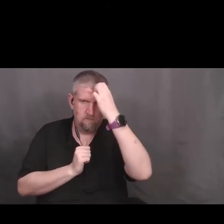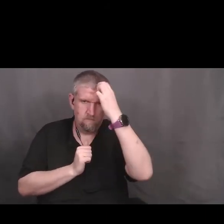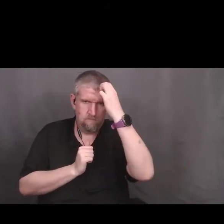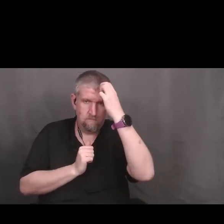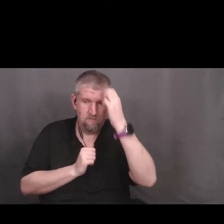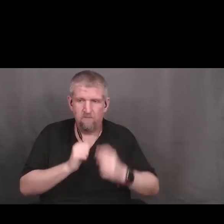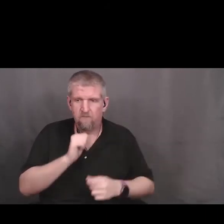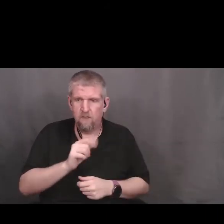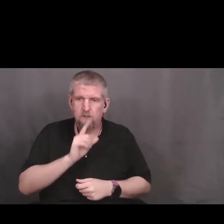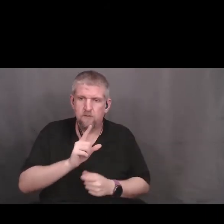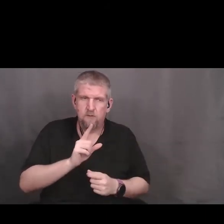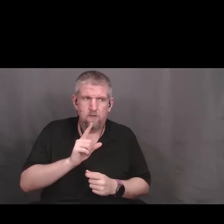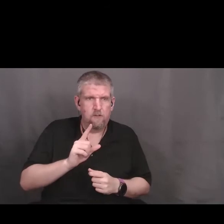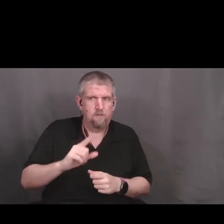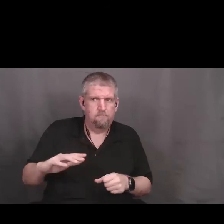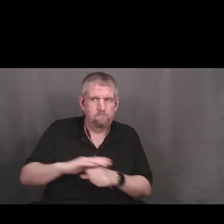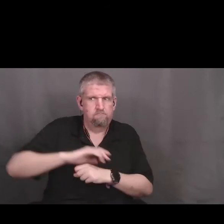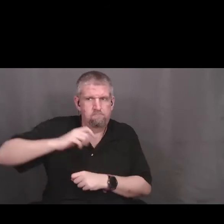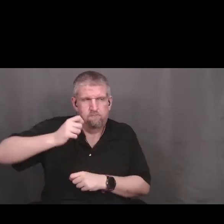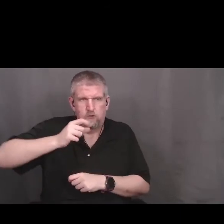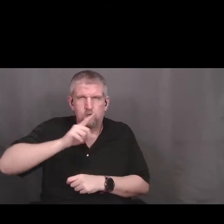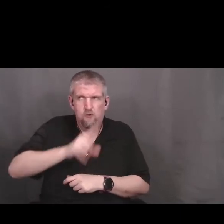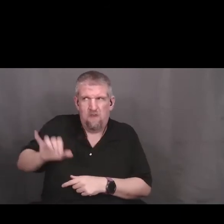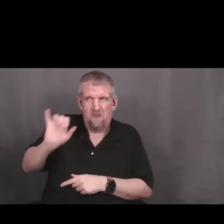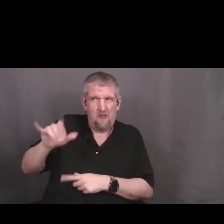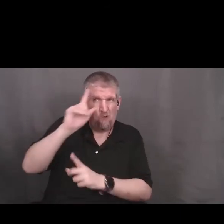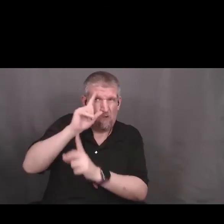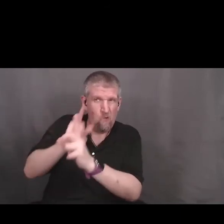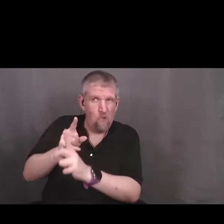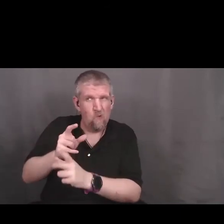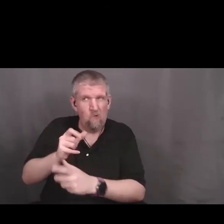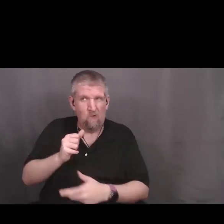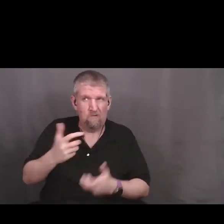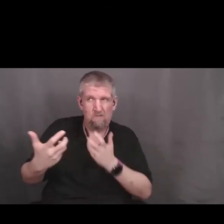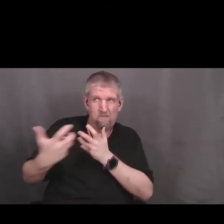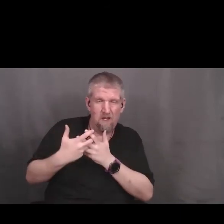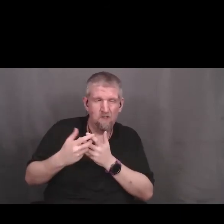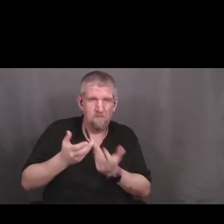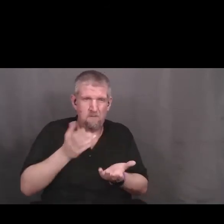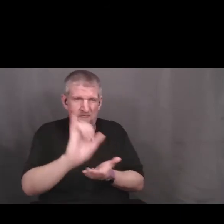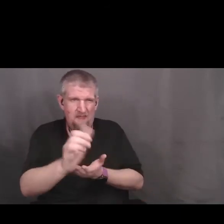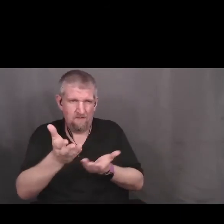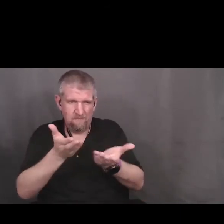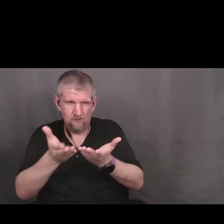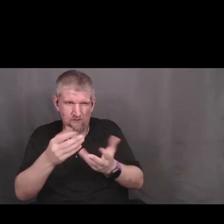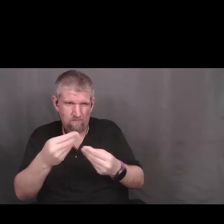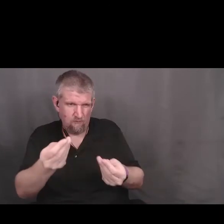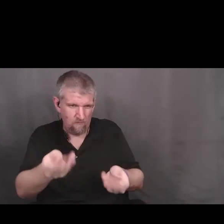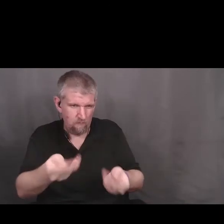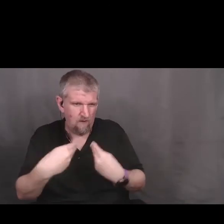about an employment goal or the services that the agency is providing or that they're planning to provide,